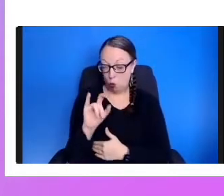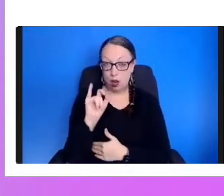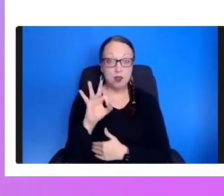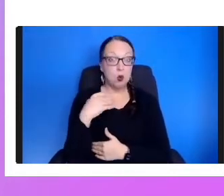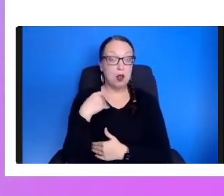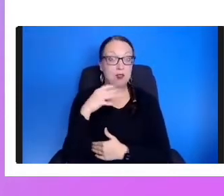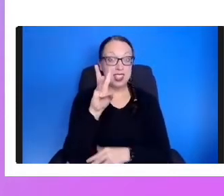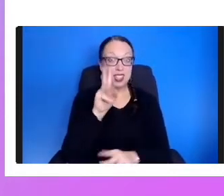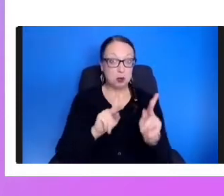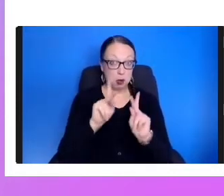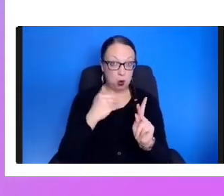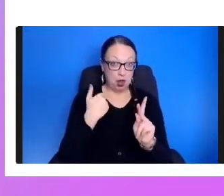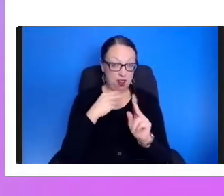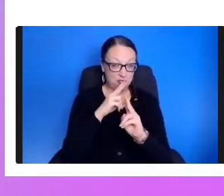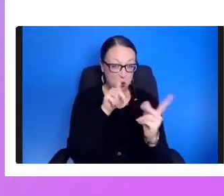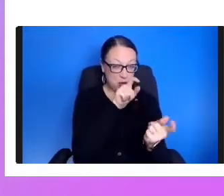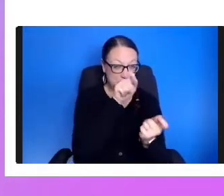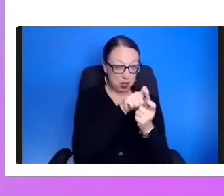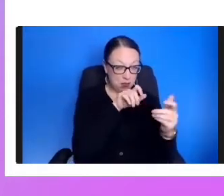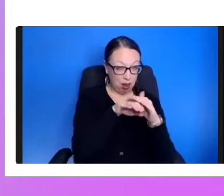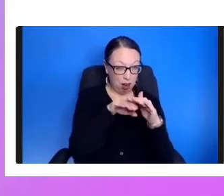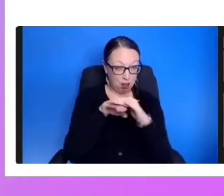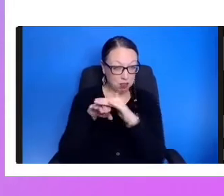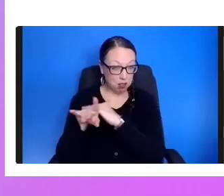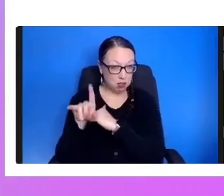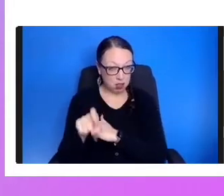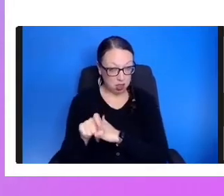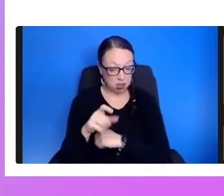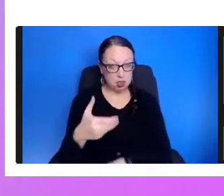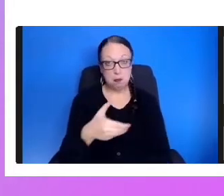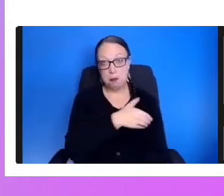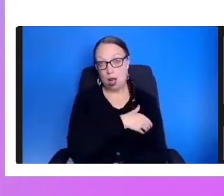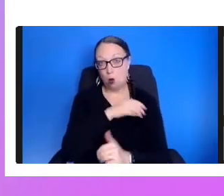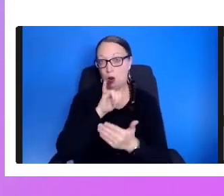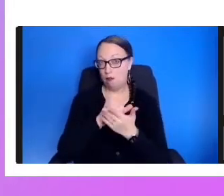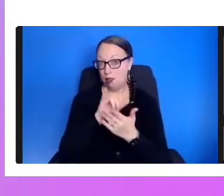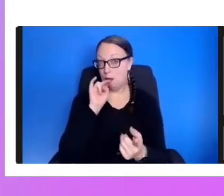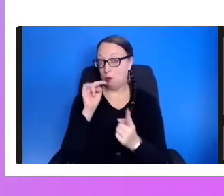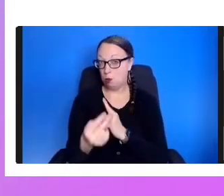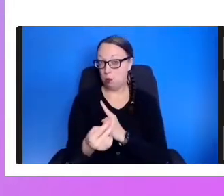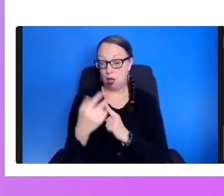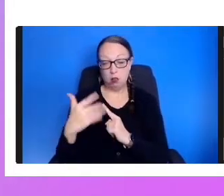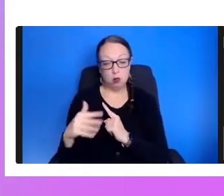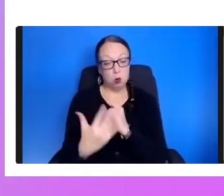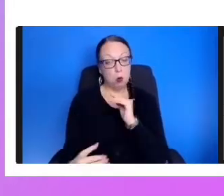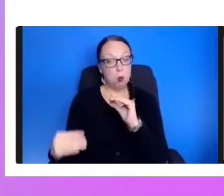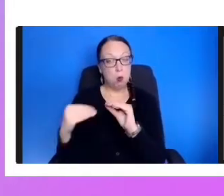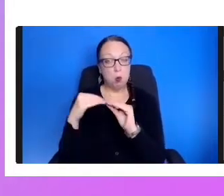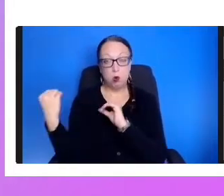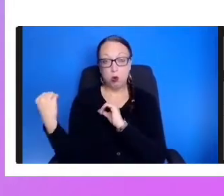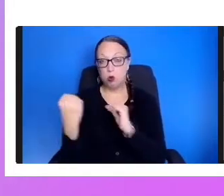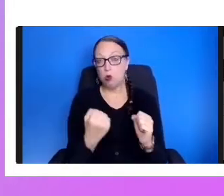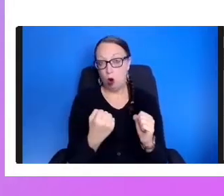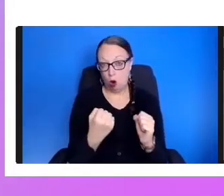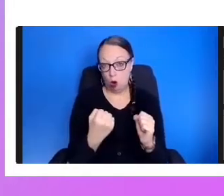that have very specific access needs the power of that insight will be so much more strong and effective.